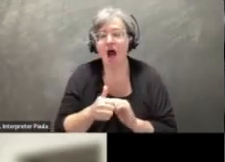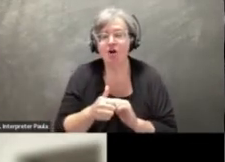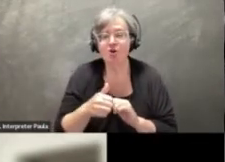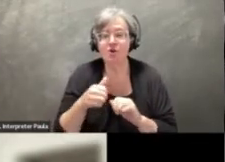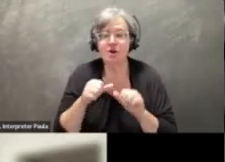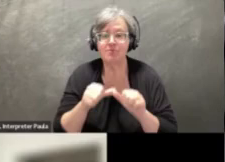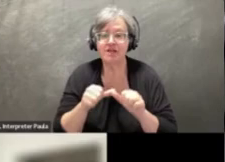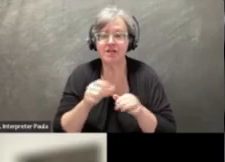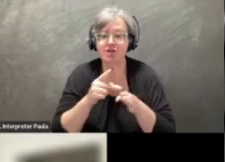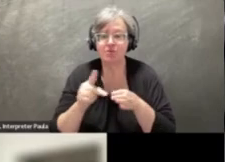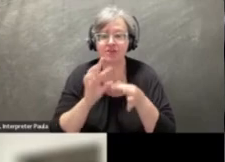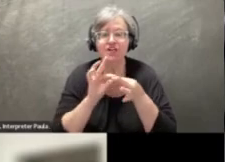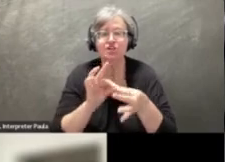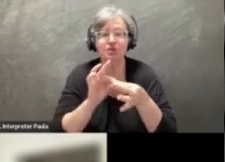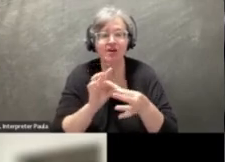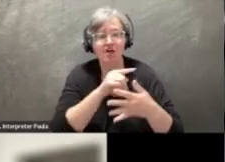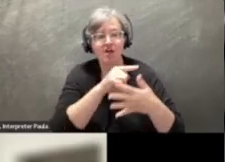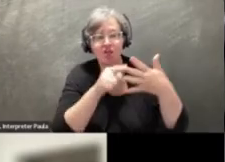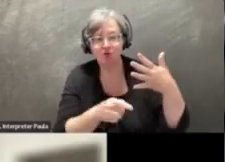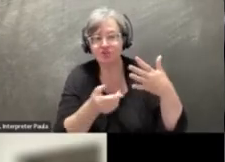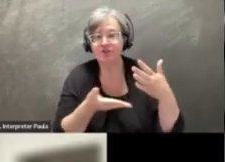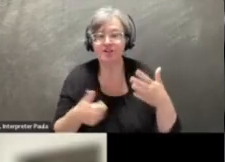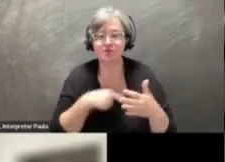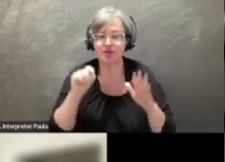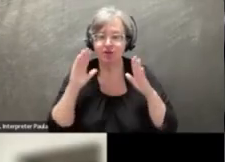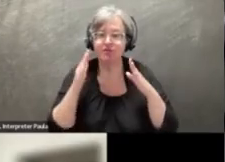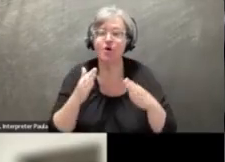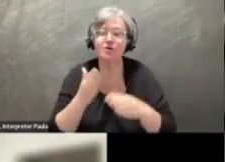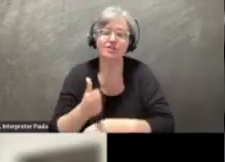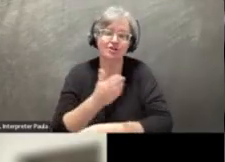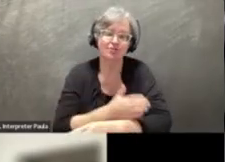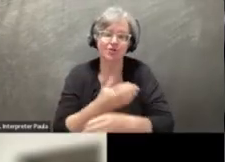relationships? These are things that we need to focus on to improve our advocacy system and